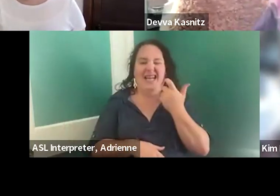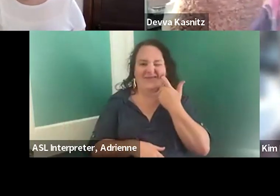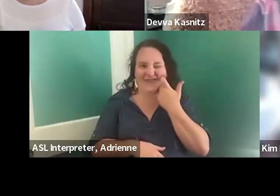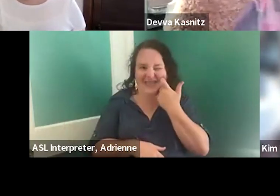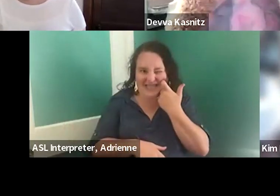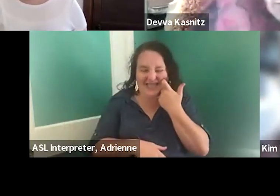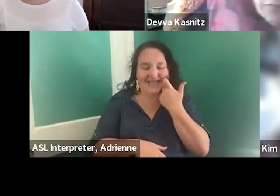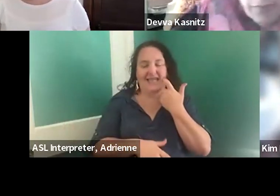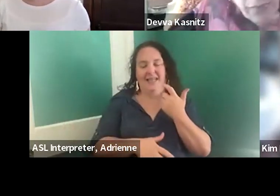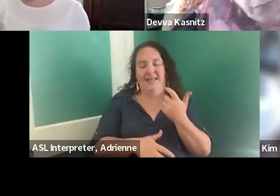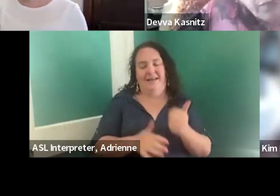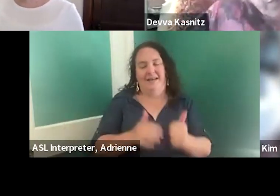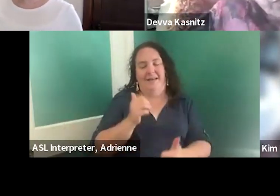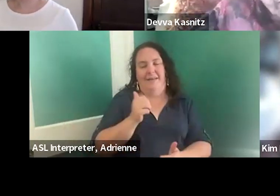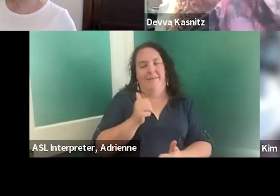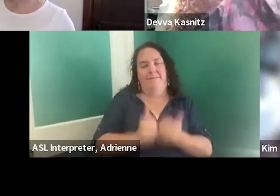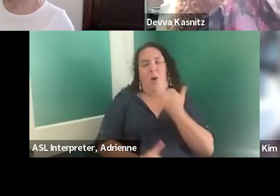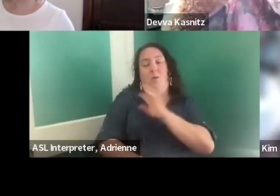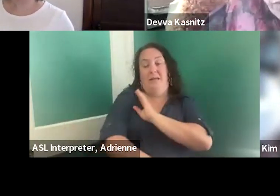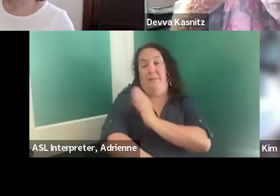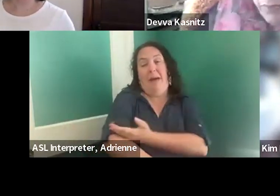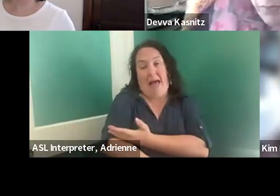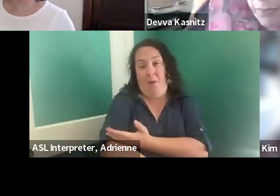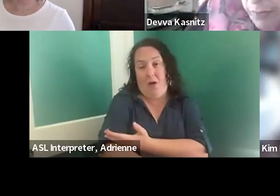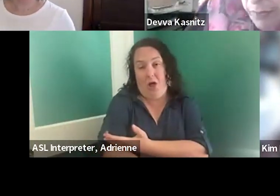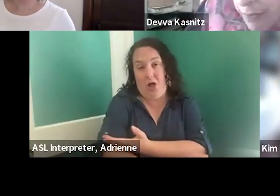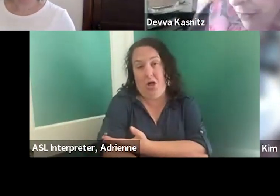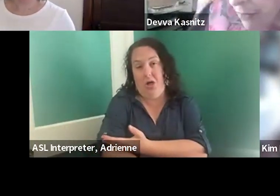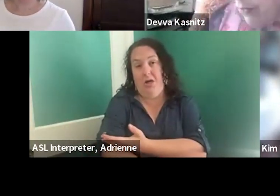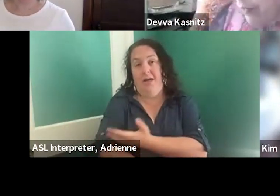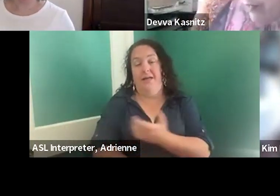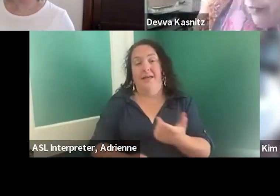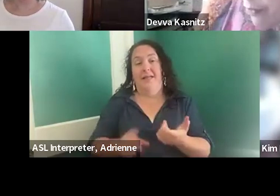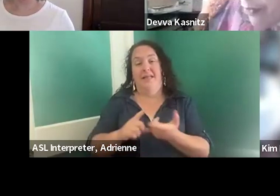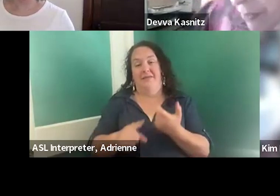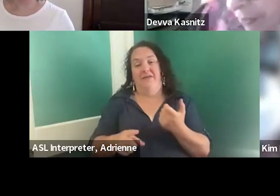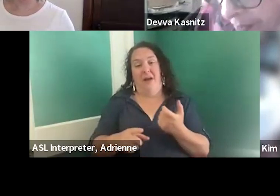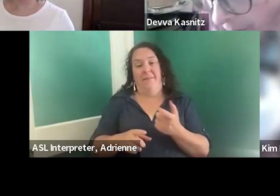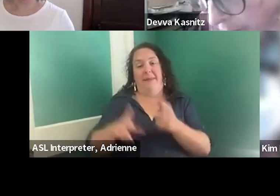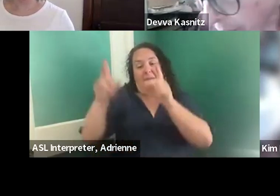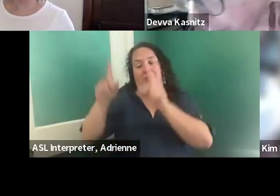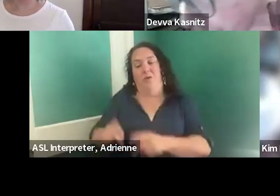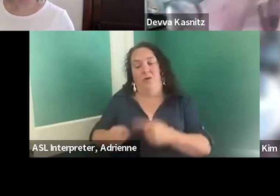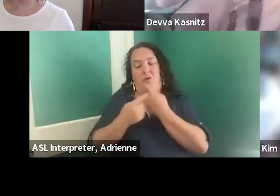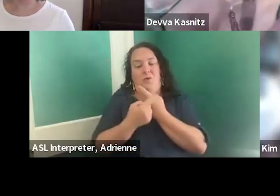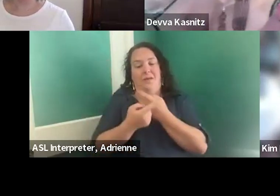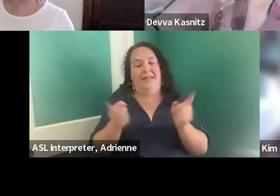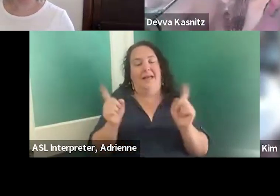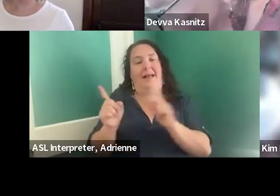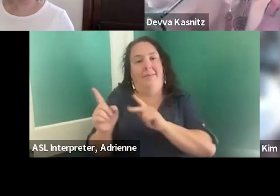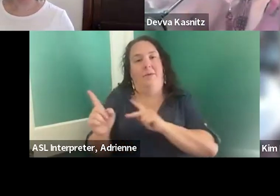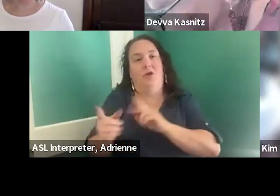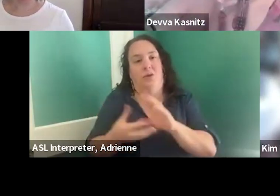you are as an organization in terms of your level of maturity, is telling personal stories because then they know somebody